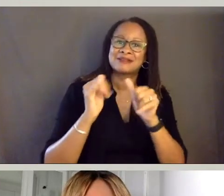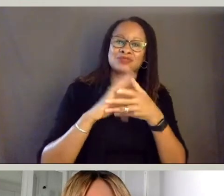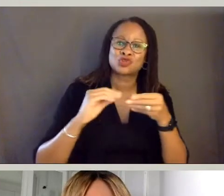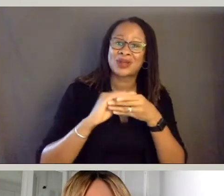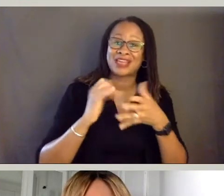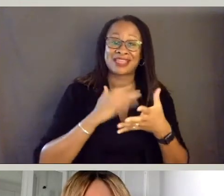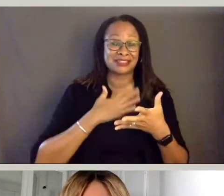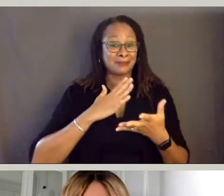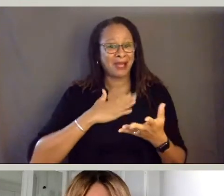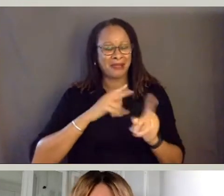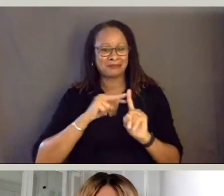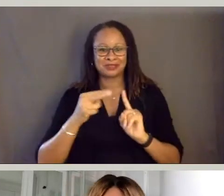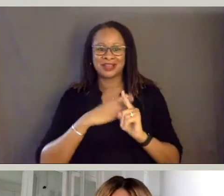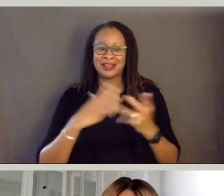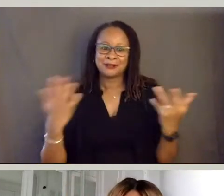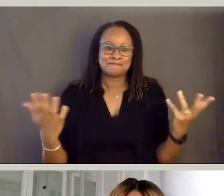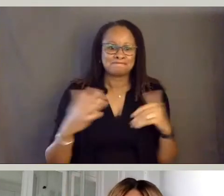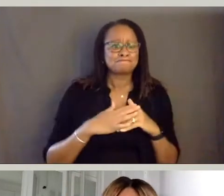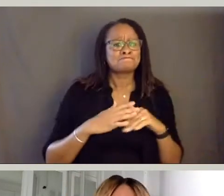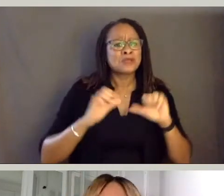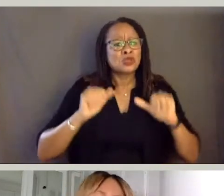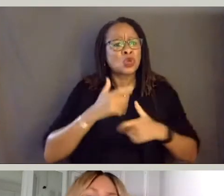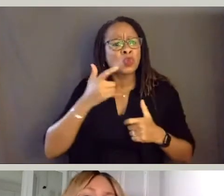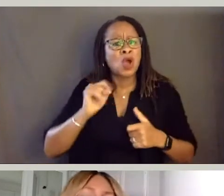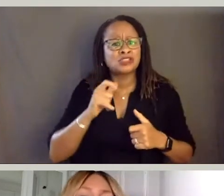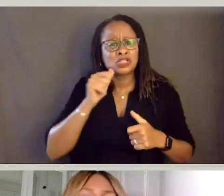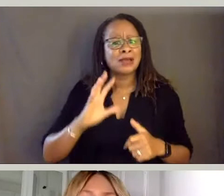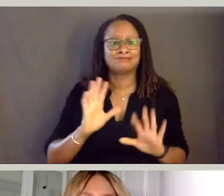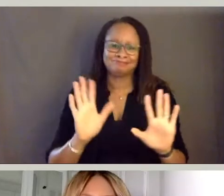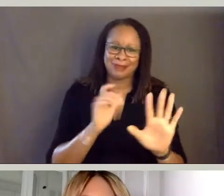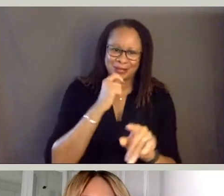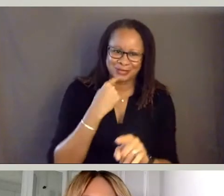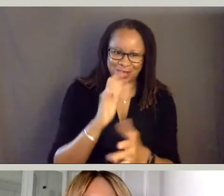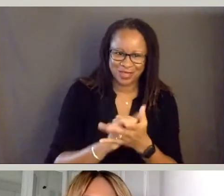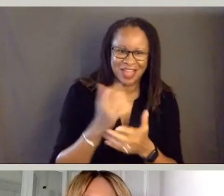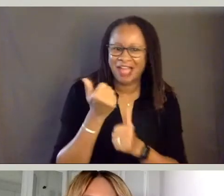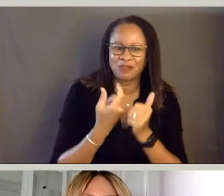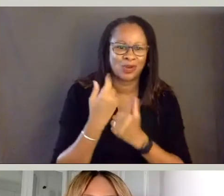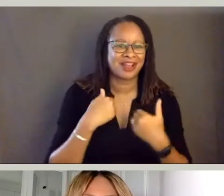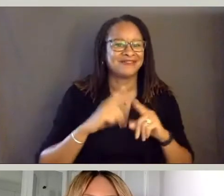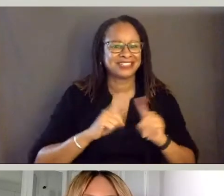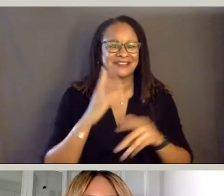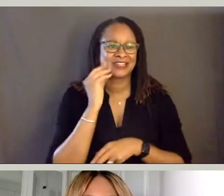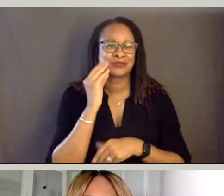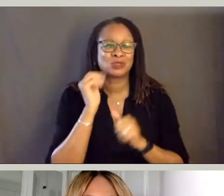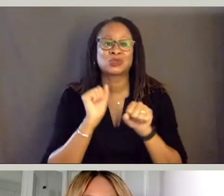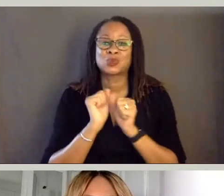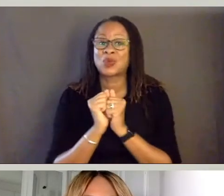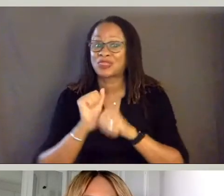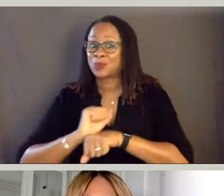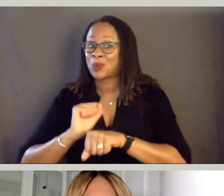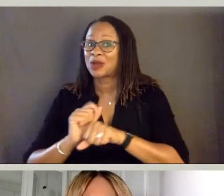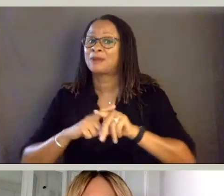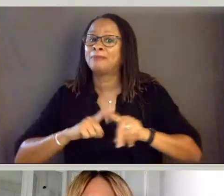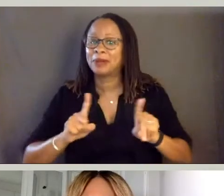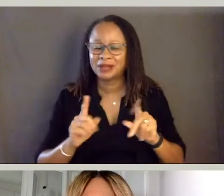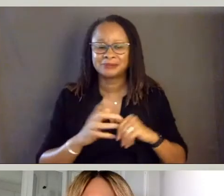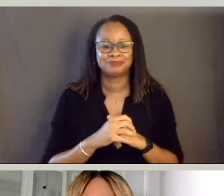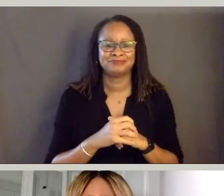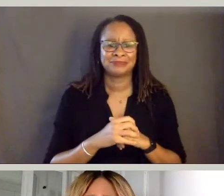so I wouldn't say "You can watch the film and not be triggered." Everyone has a different experience with the work, but I hope that's helpful.